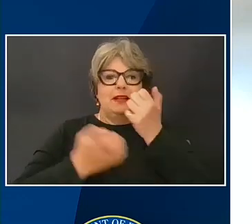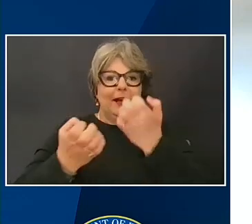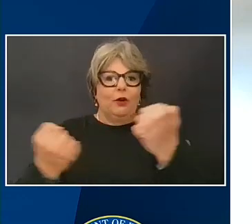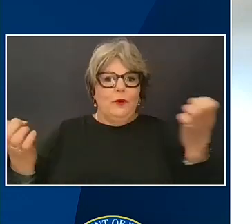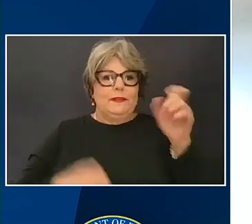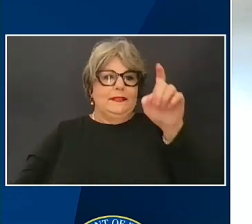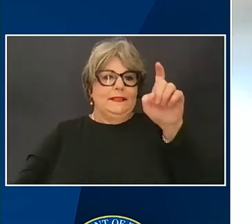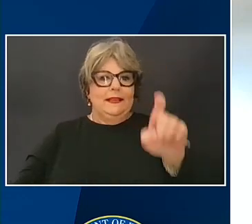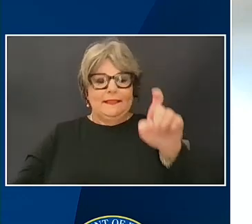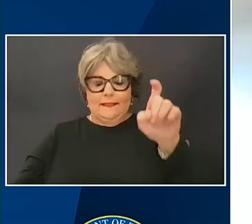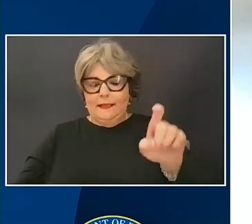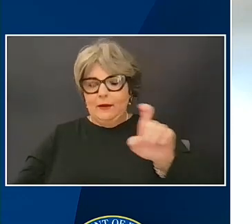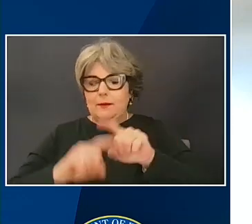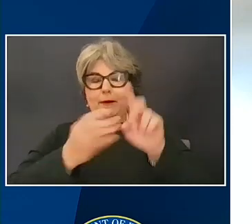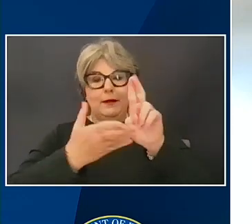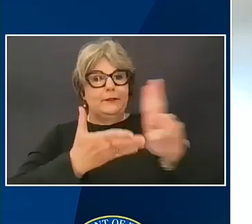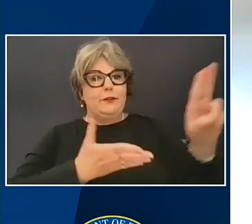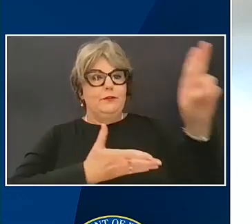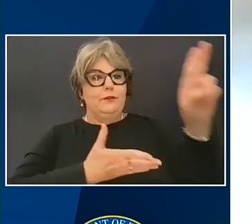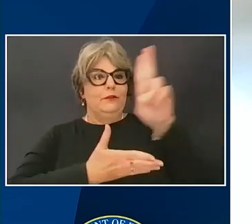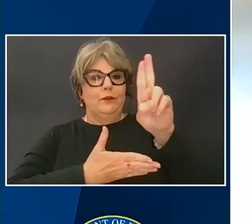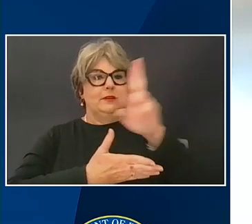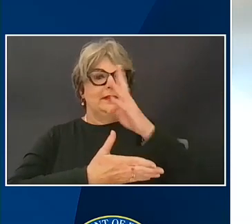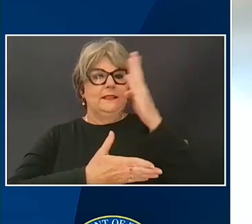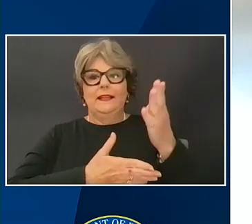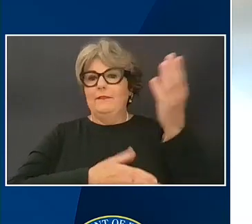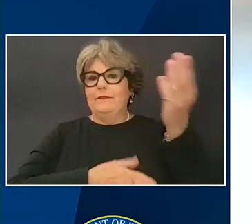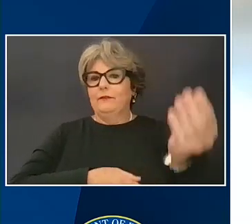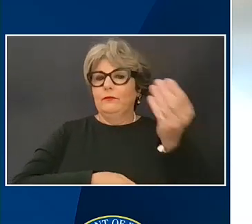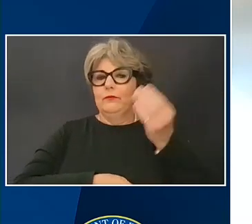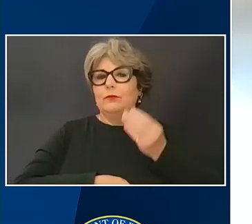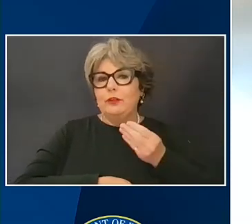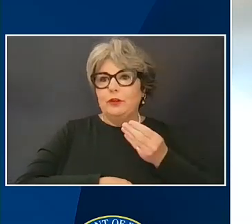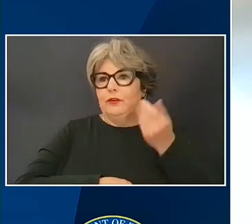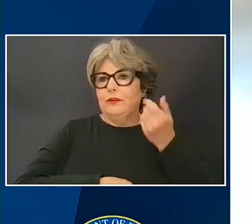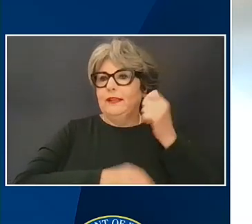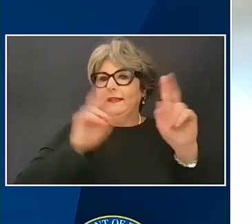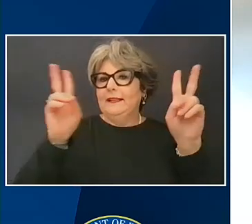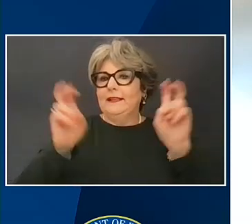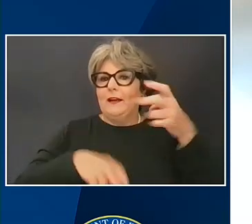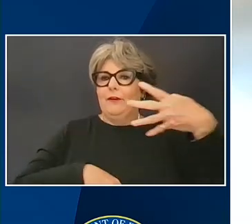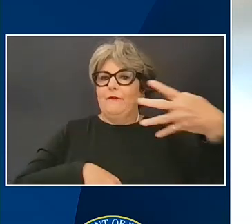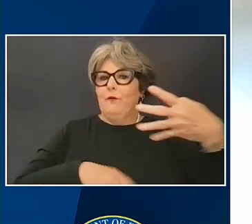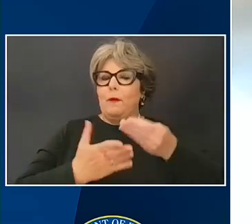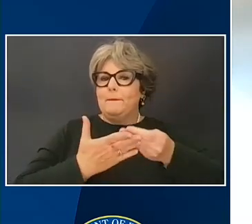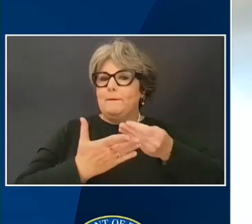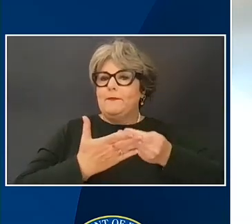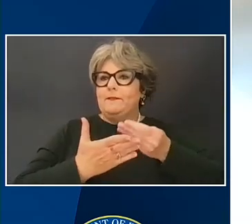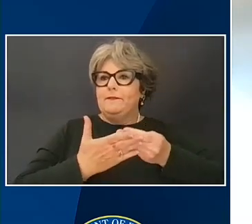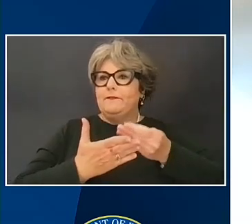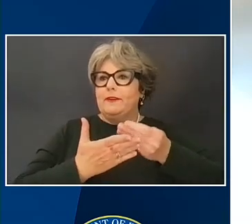But the University of Phoenix never returned any Title IV funds and she eventually, even though she thought she